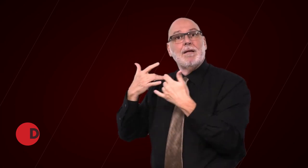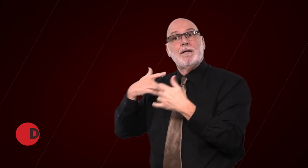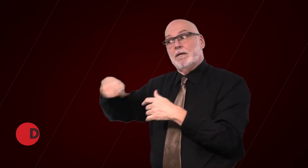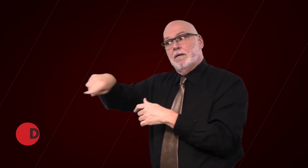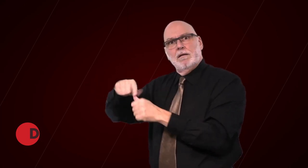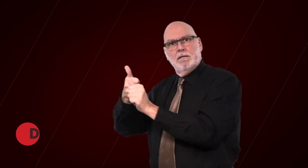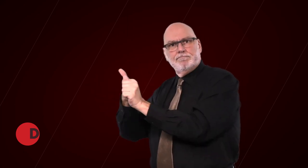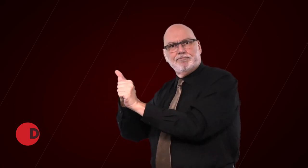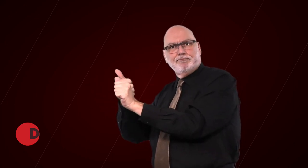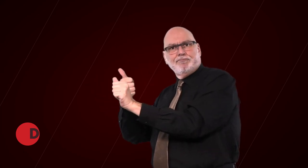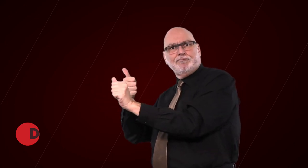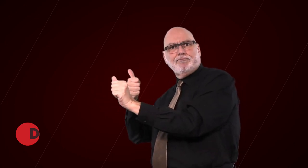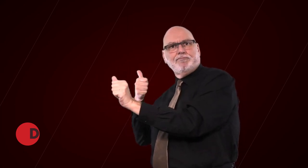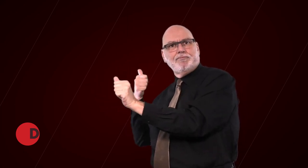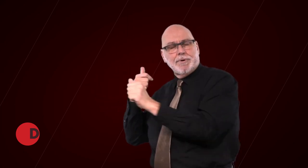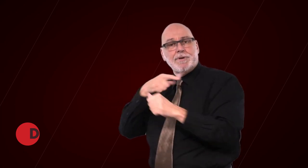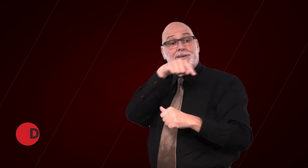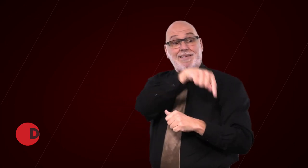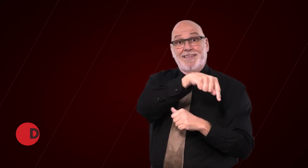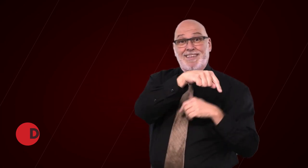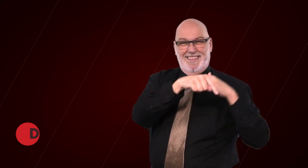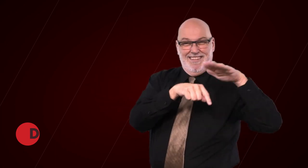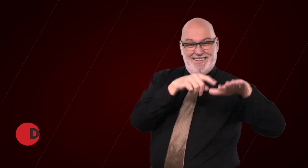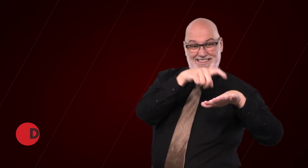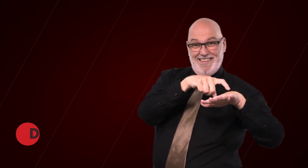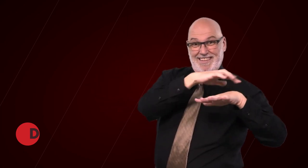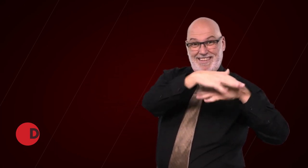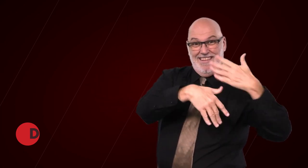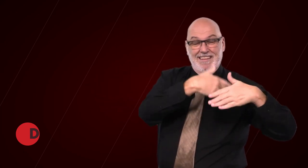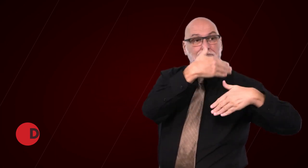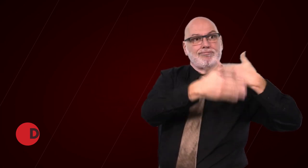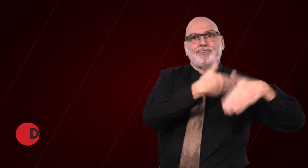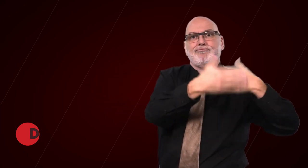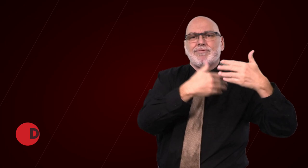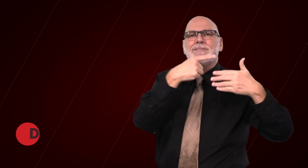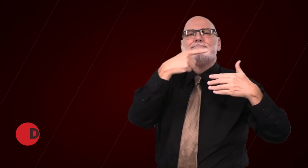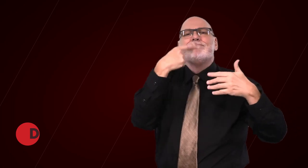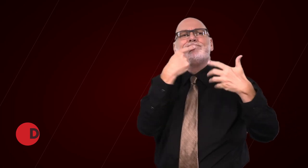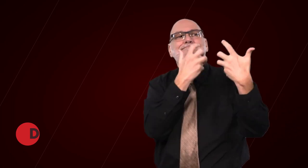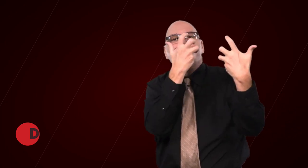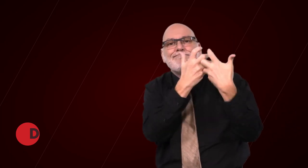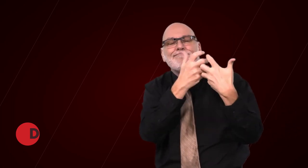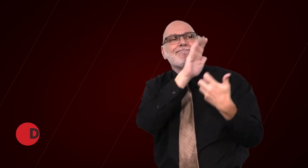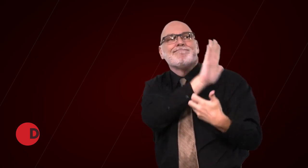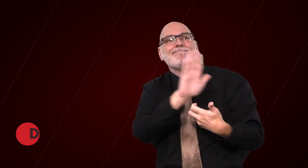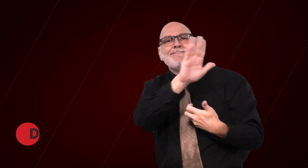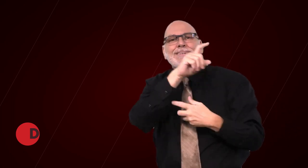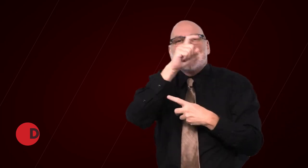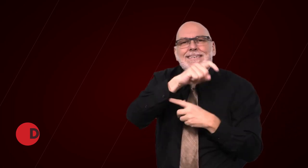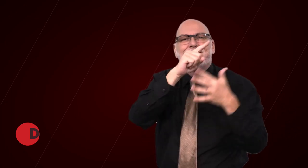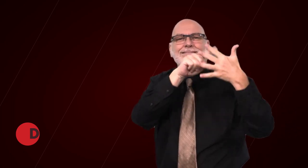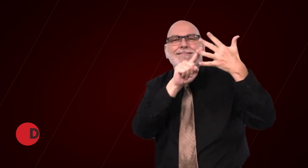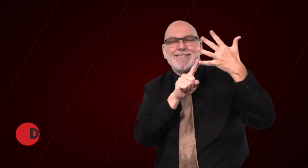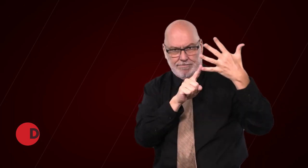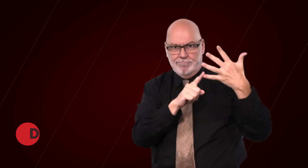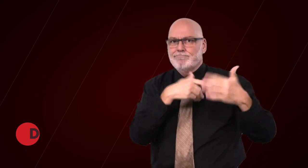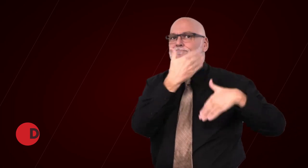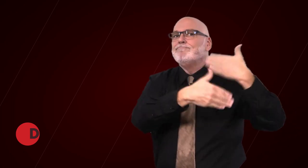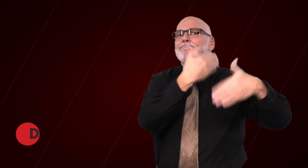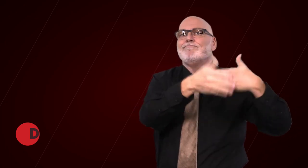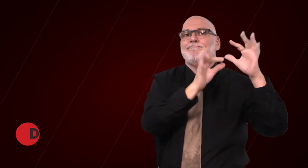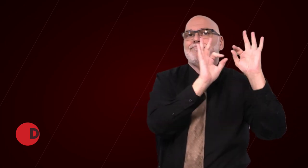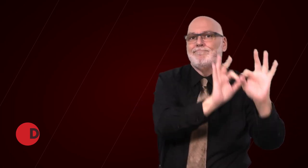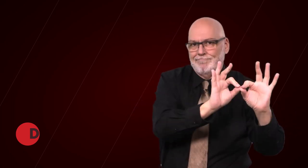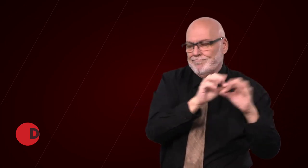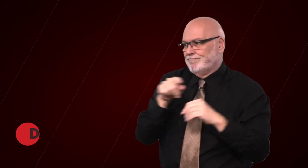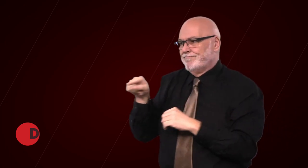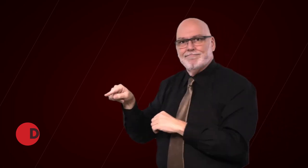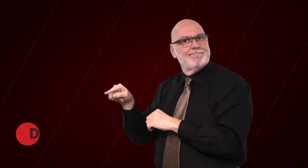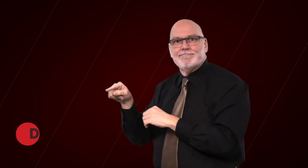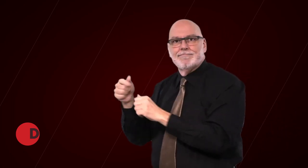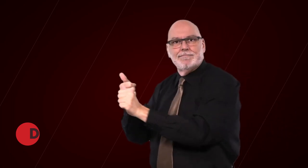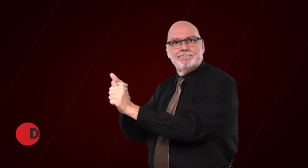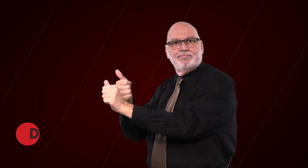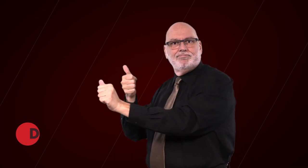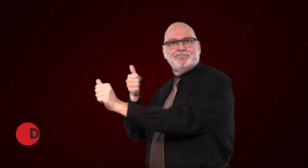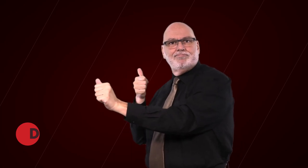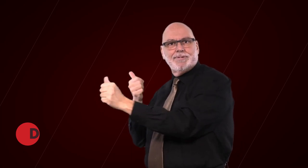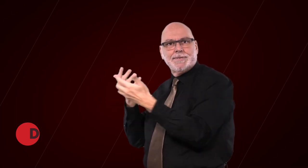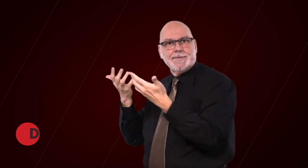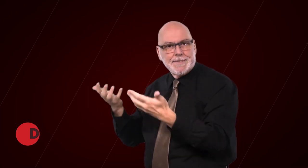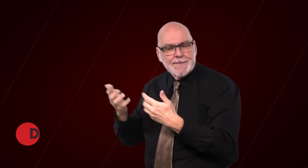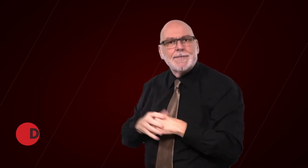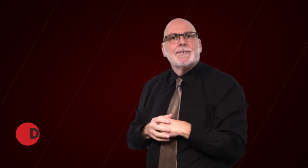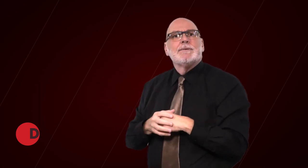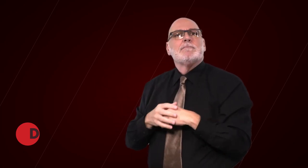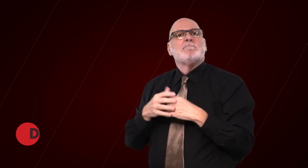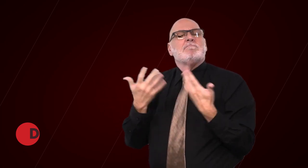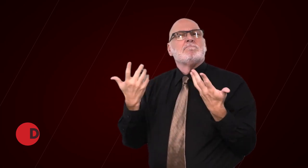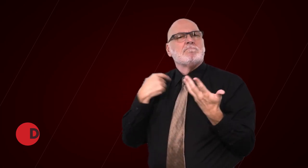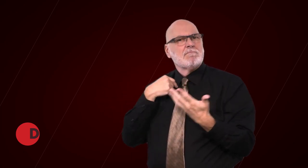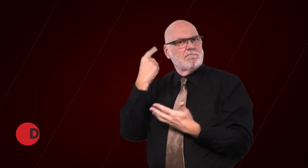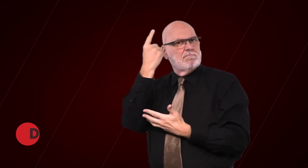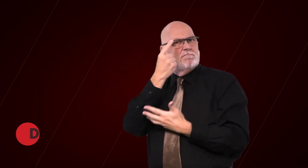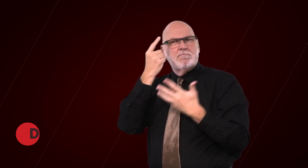and Deaf people are being left out.